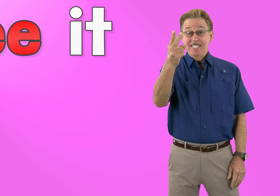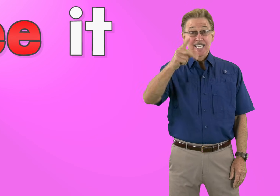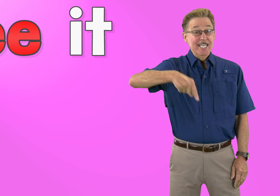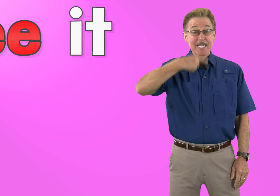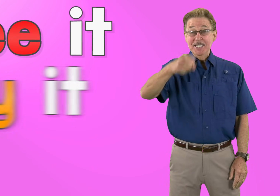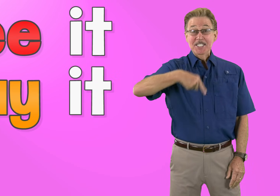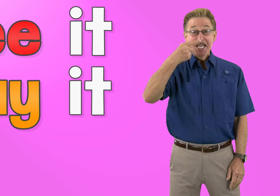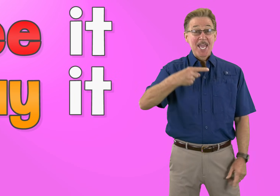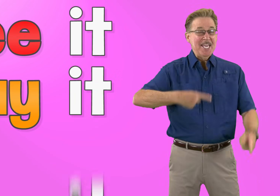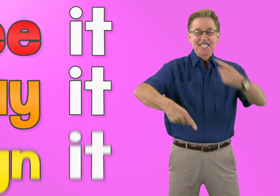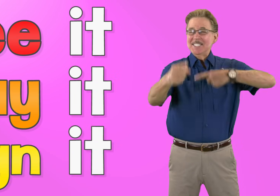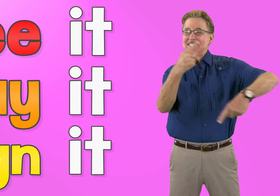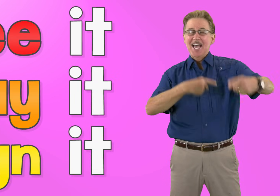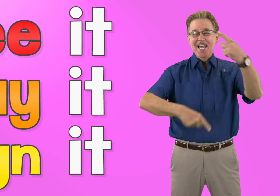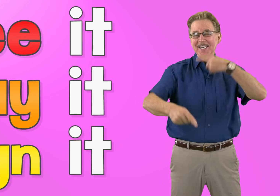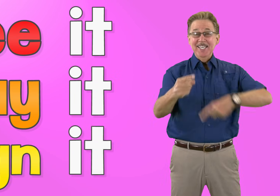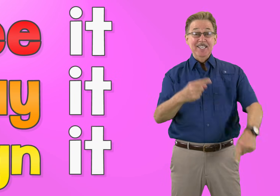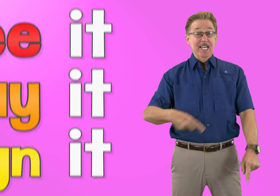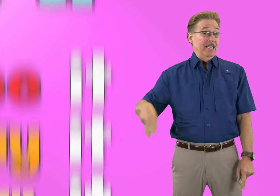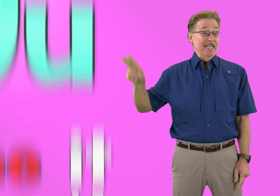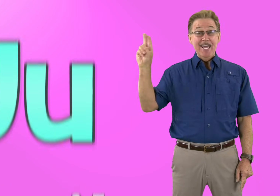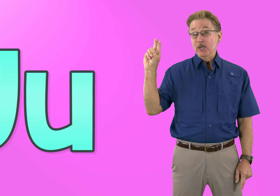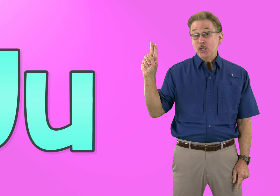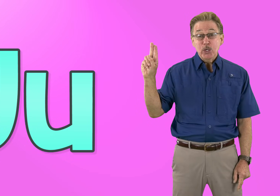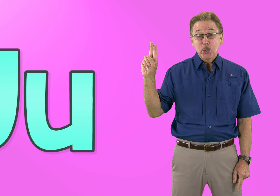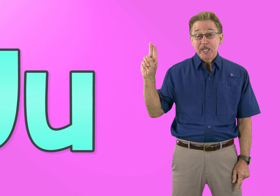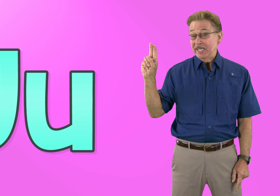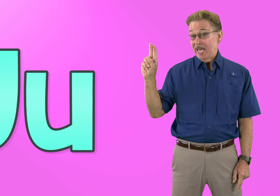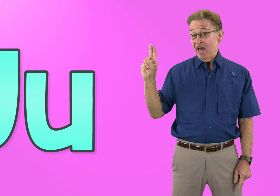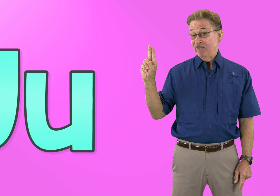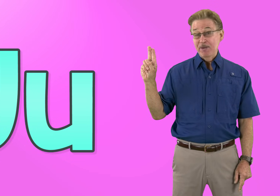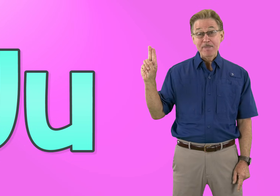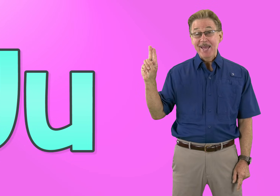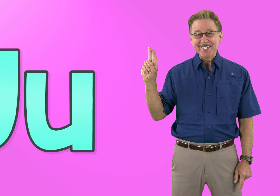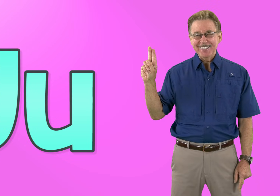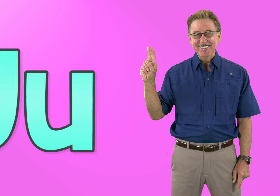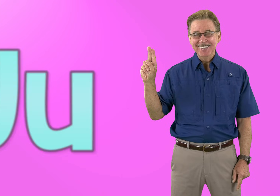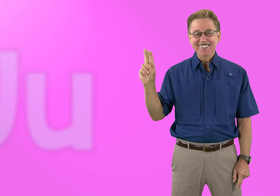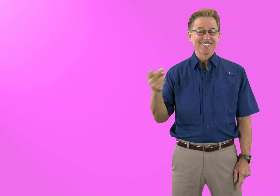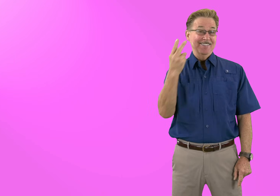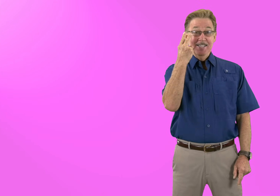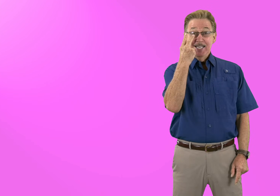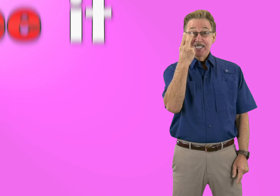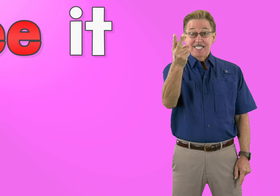See it, Say it, Sign it Letter U u in the alphabet